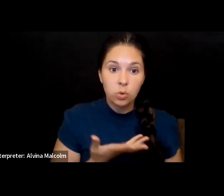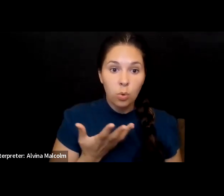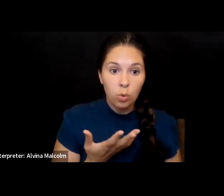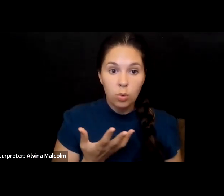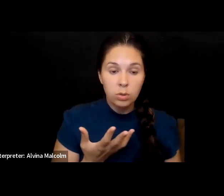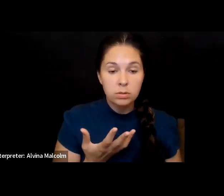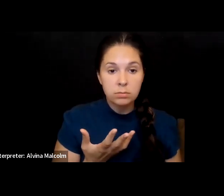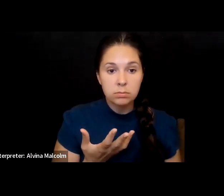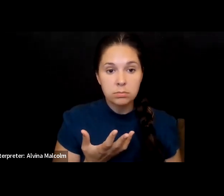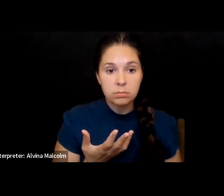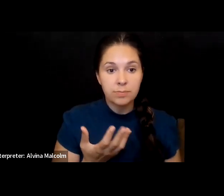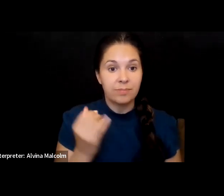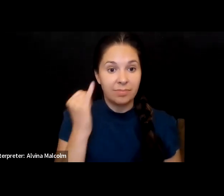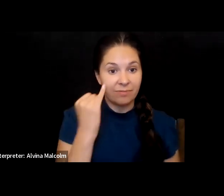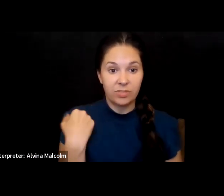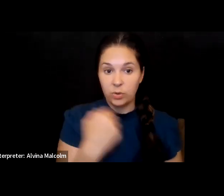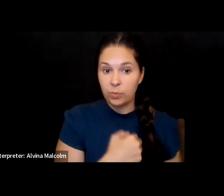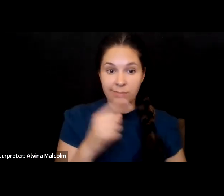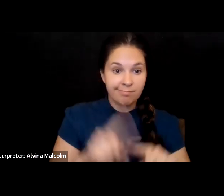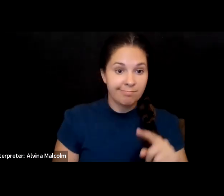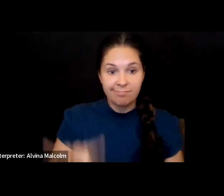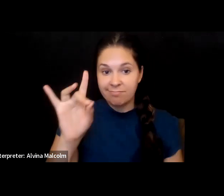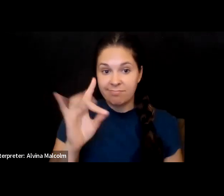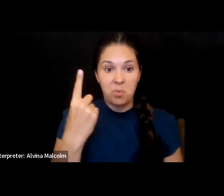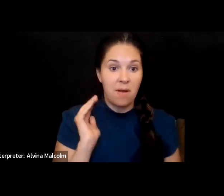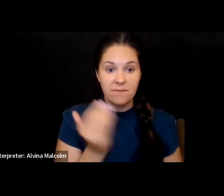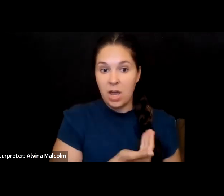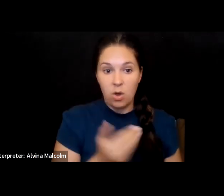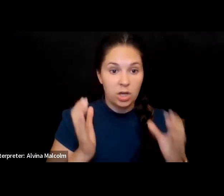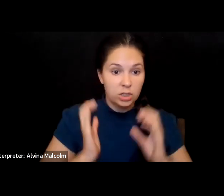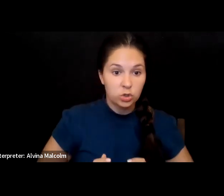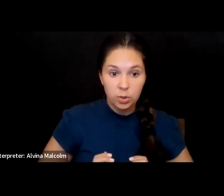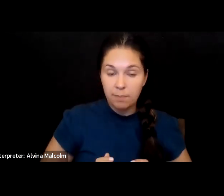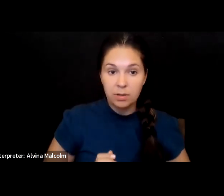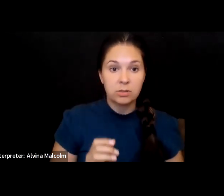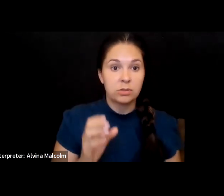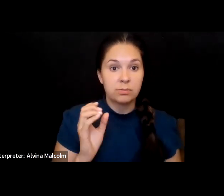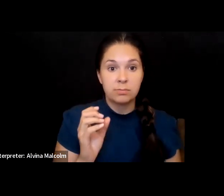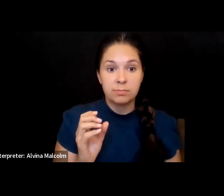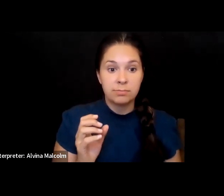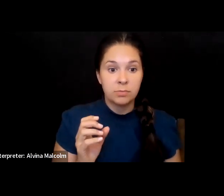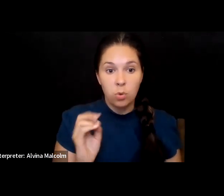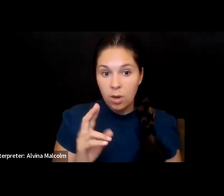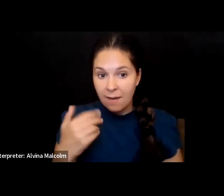phone towers, portable ones, are being deployed. For the very first time, we